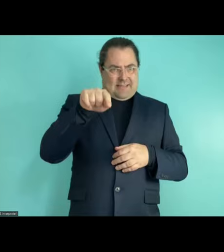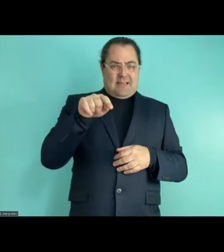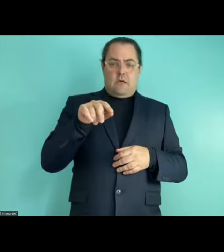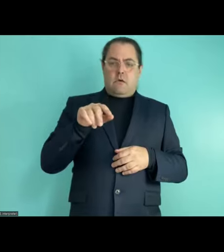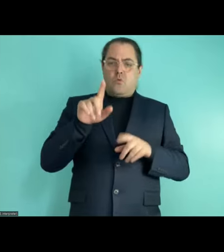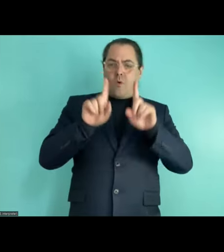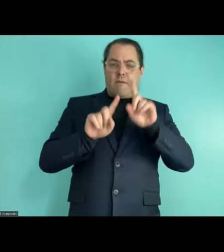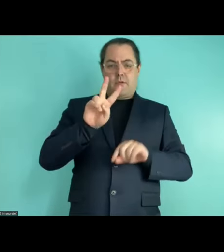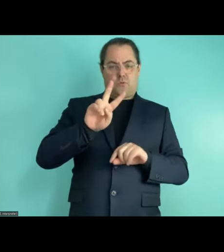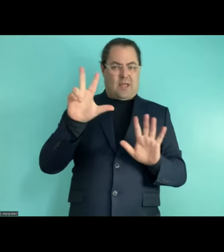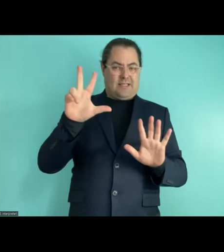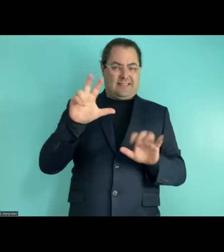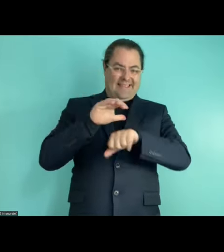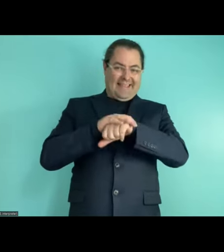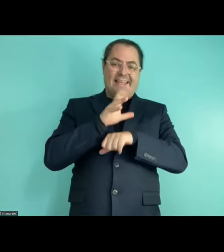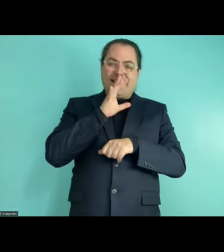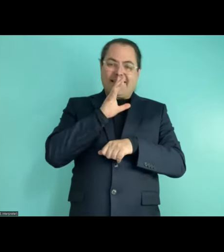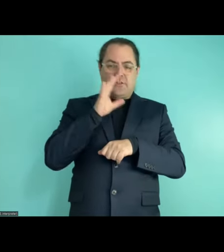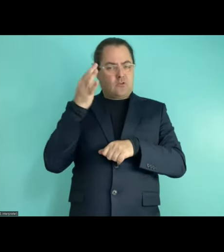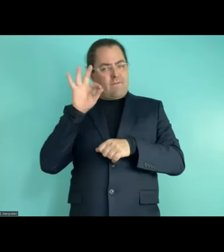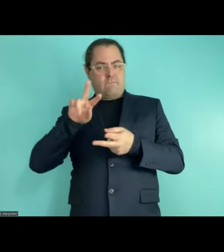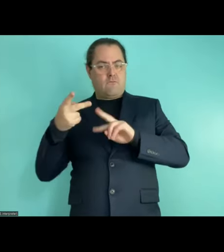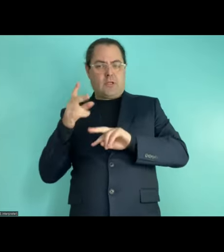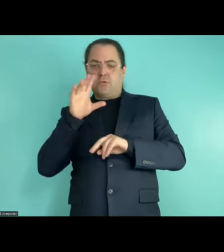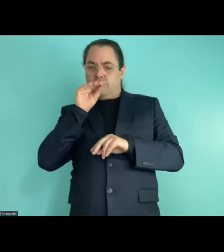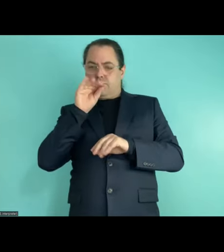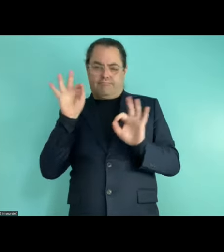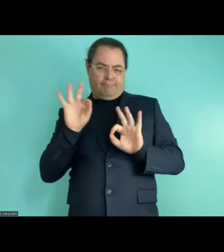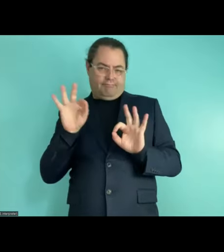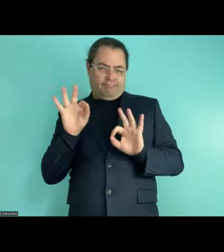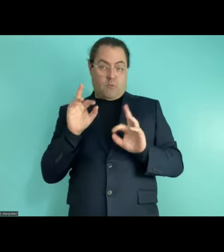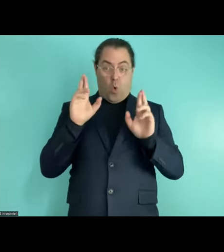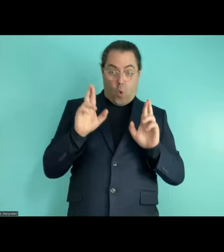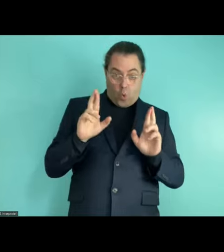will be entirely in English but hopefully that will not create too many barriers to